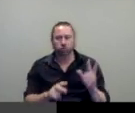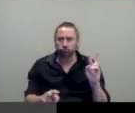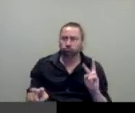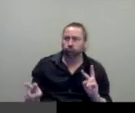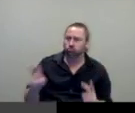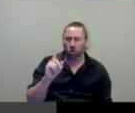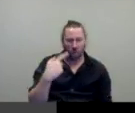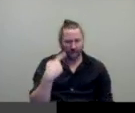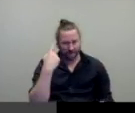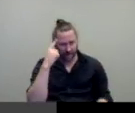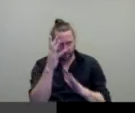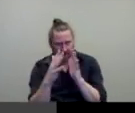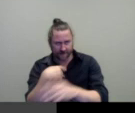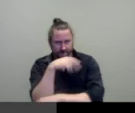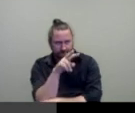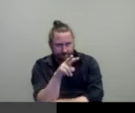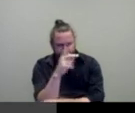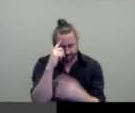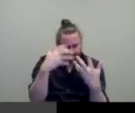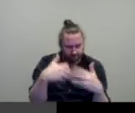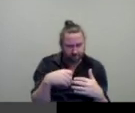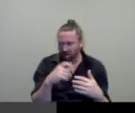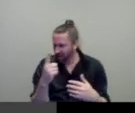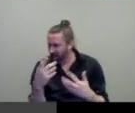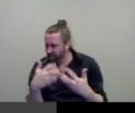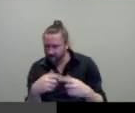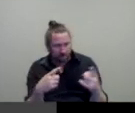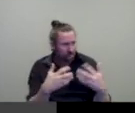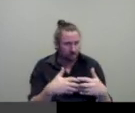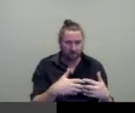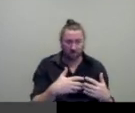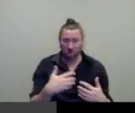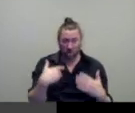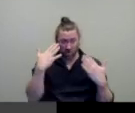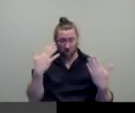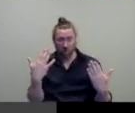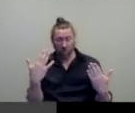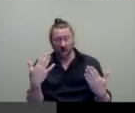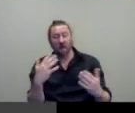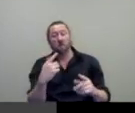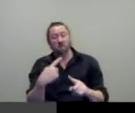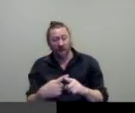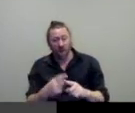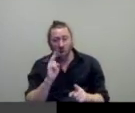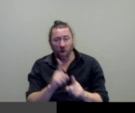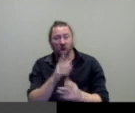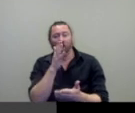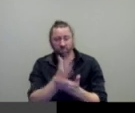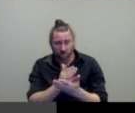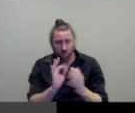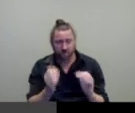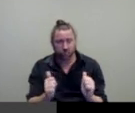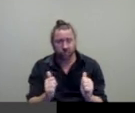of freedom in the way that we interpret them but also a sense of being unfinished so that she can